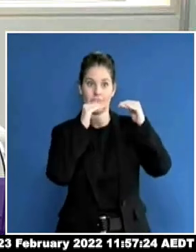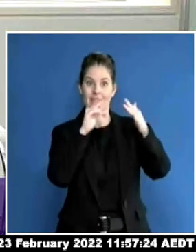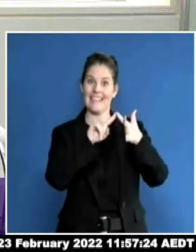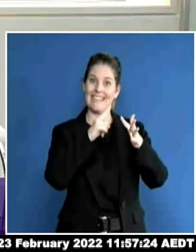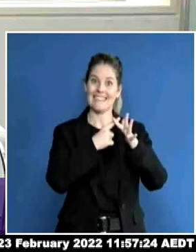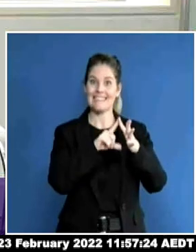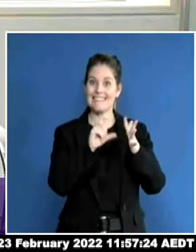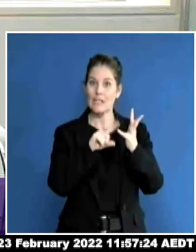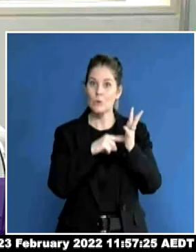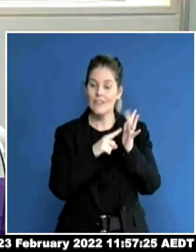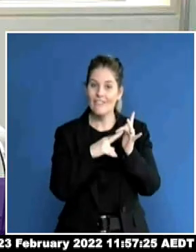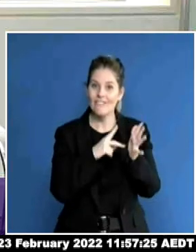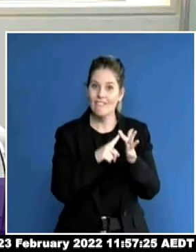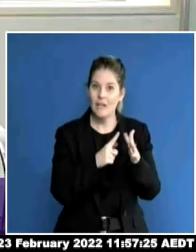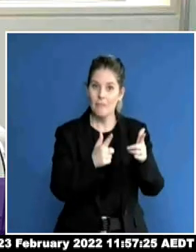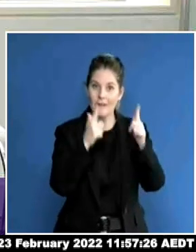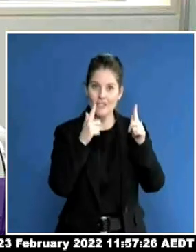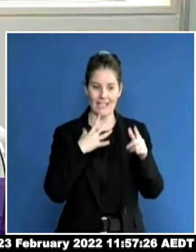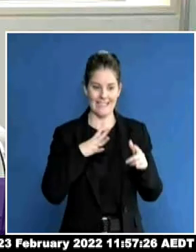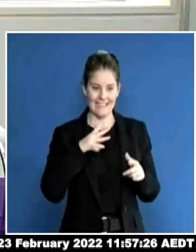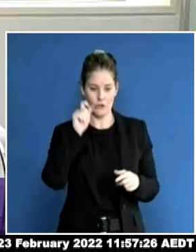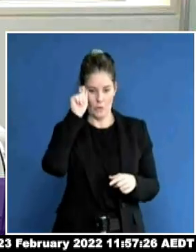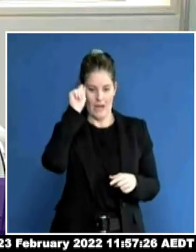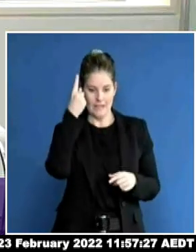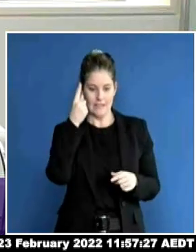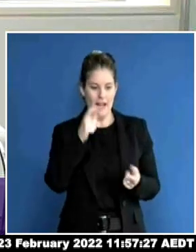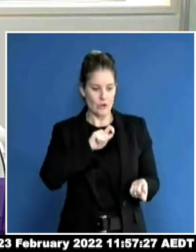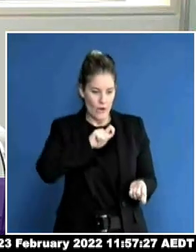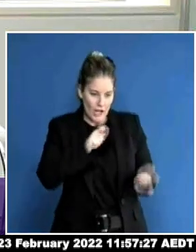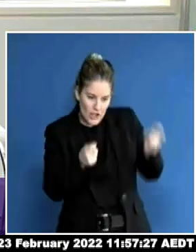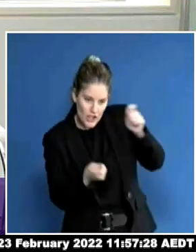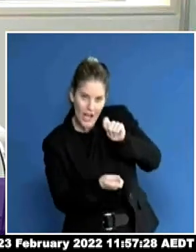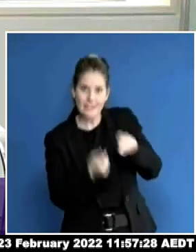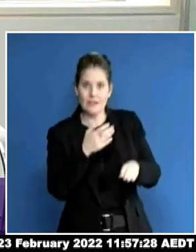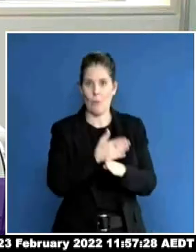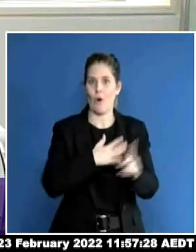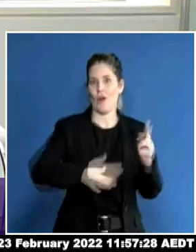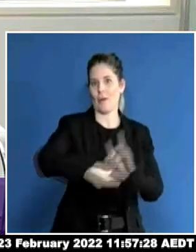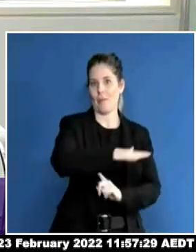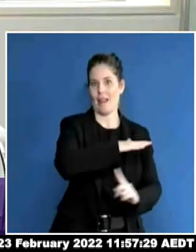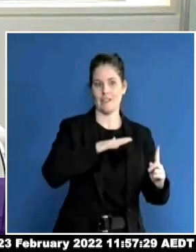and removing the barriers in workplaces or in youth services. MS McMAHON: Thank you, Simon.